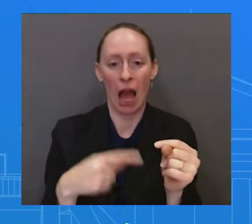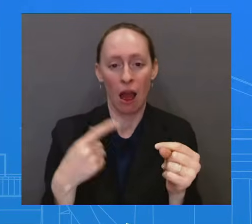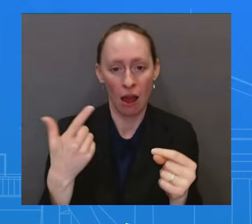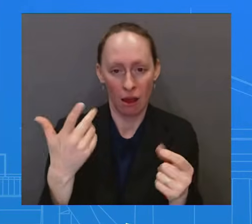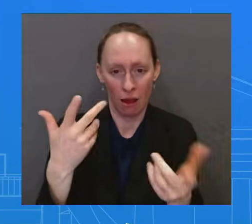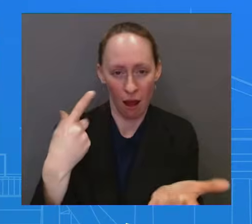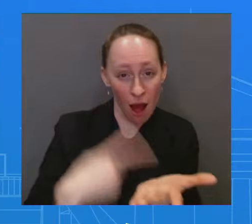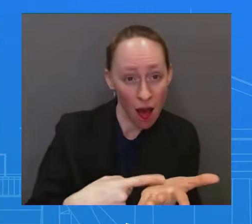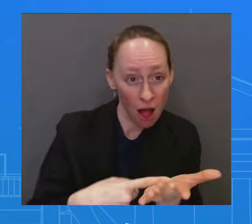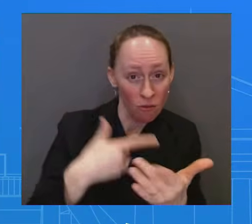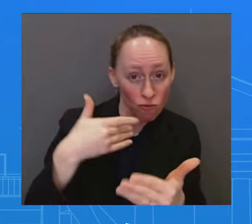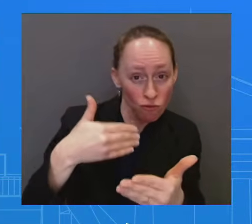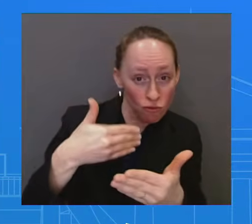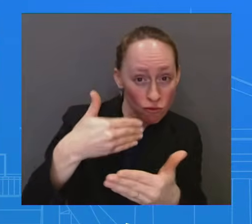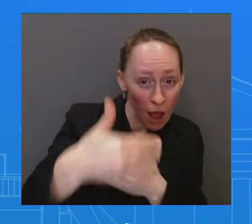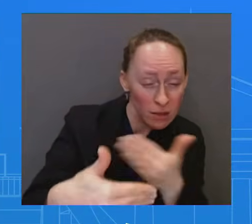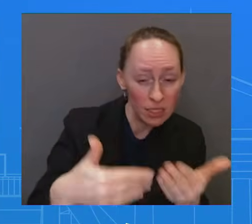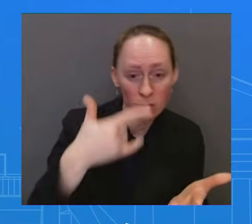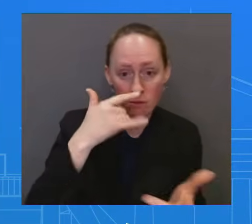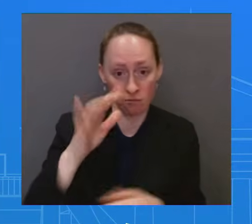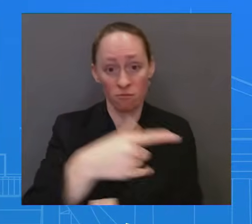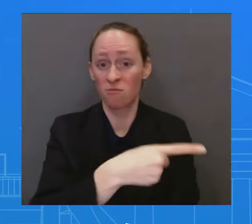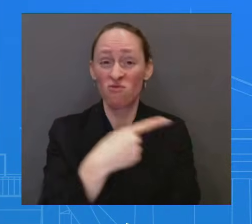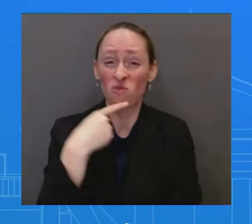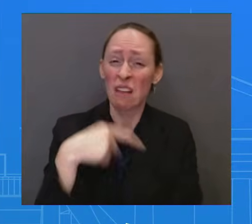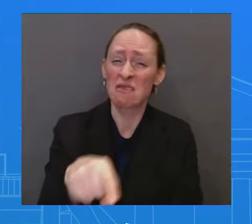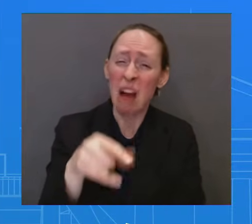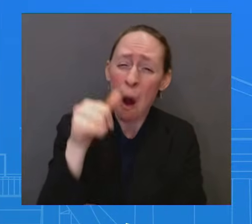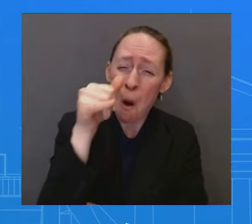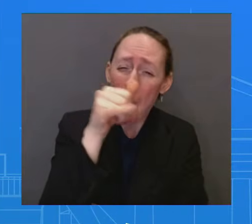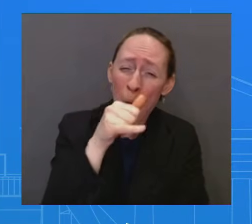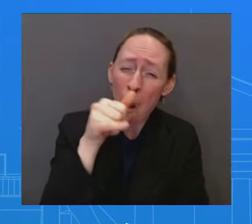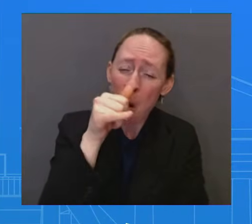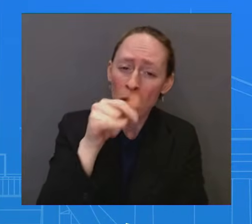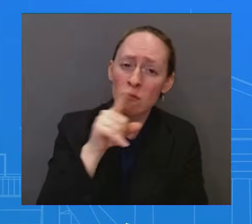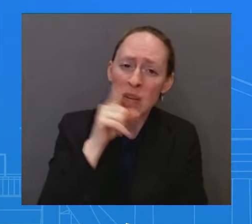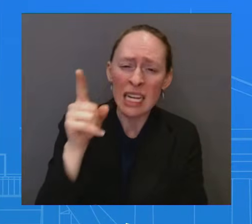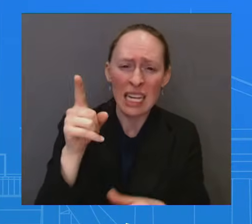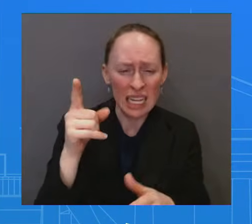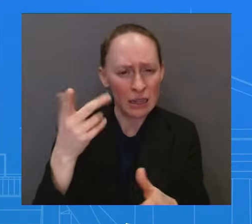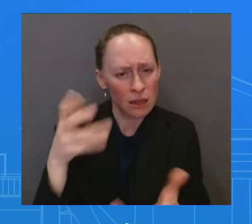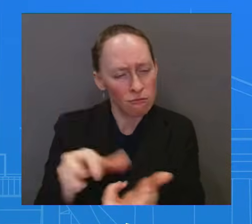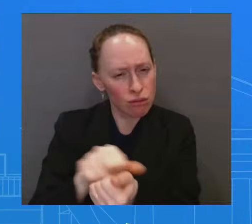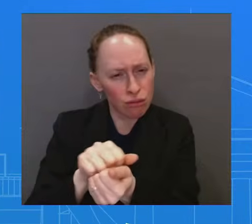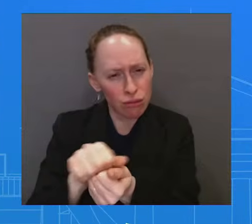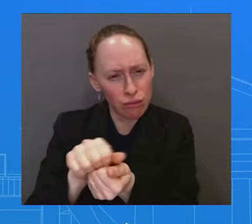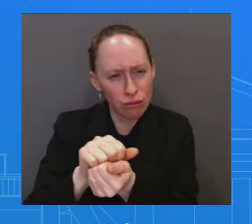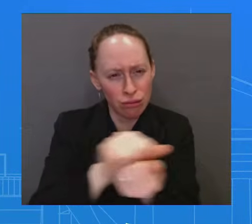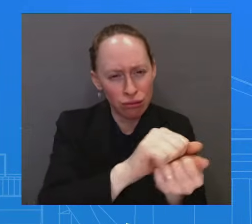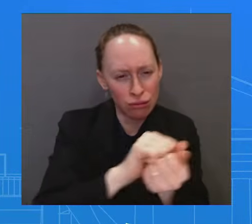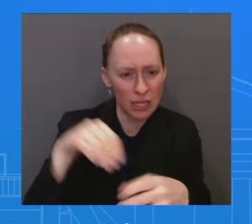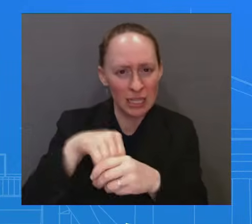and killed, you know, tens of thousands of -- of lives in Ukraine. And they should be held accountable for that long term.